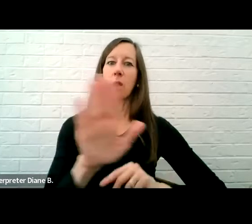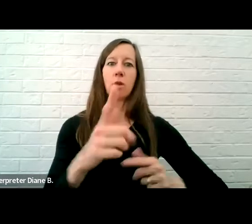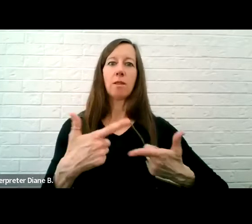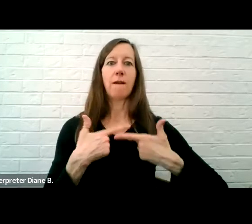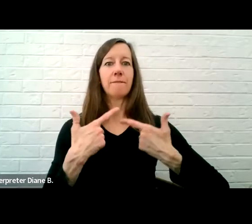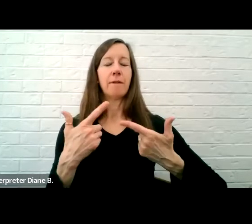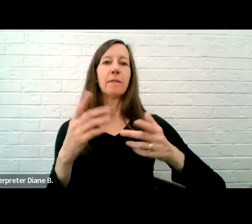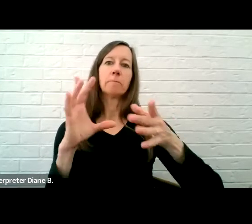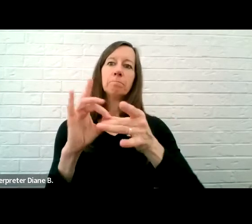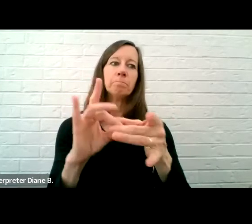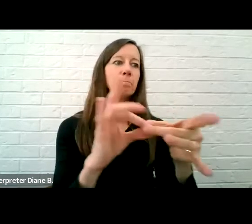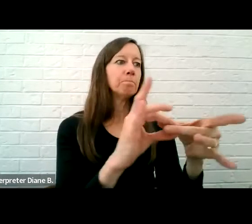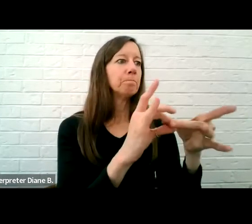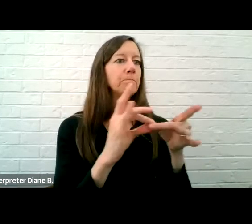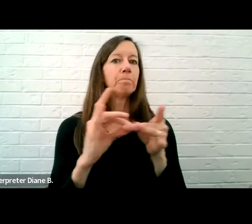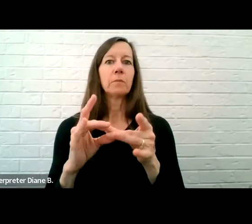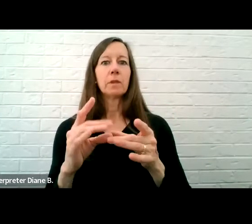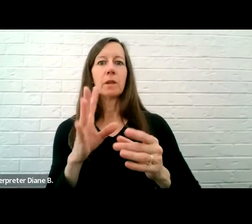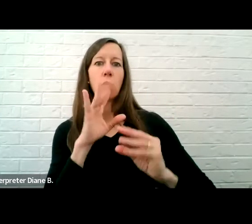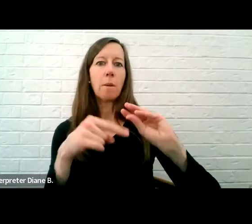of apartments and different things that happen to them.